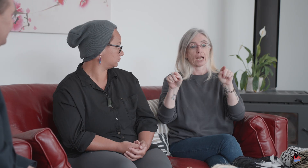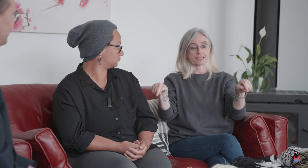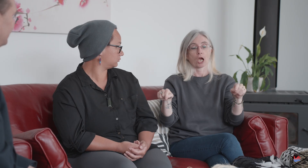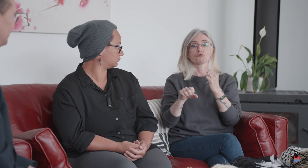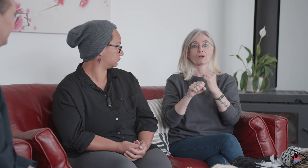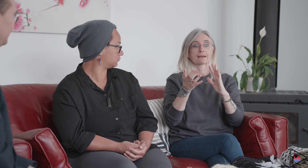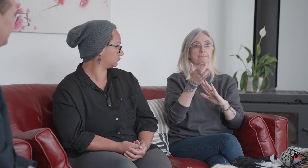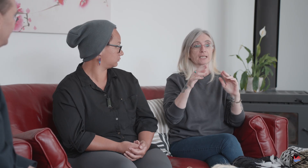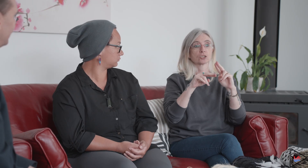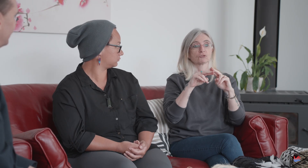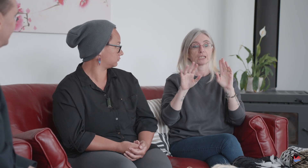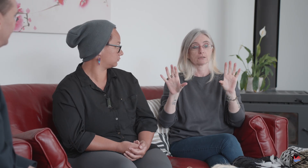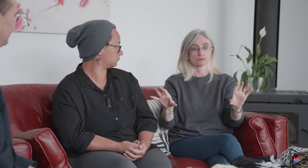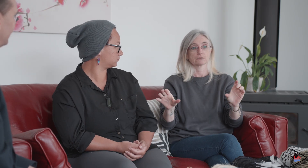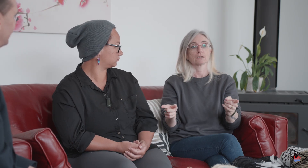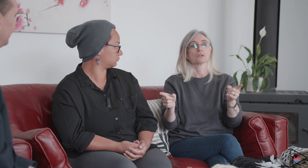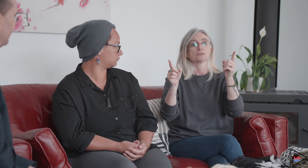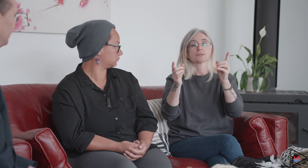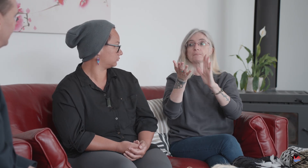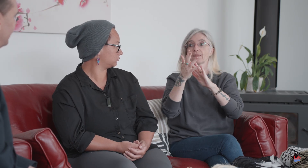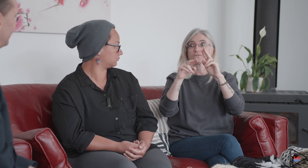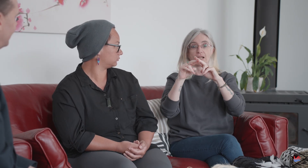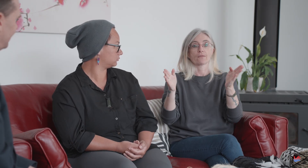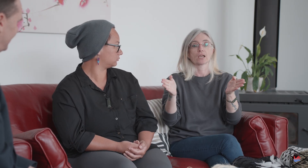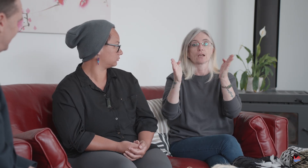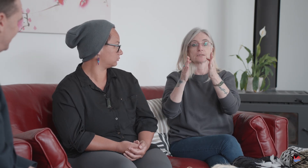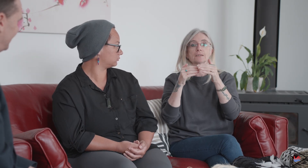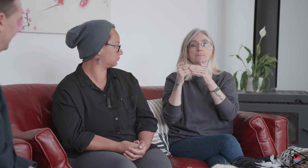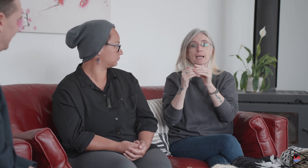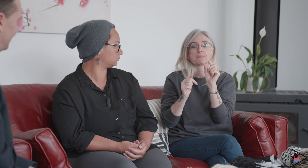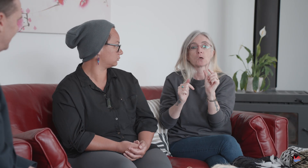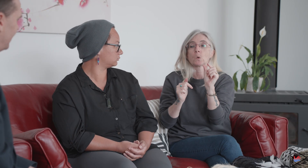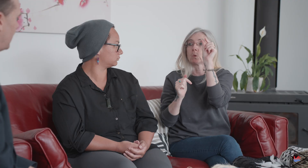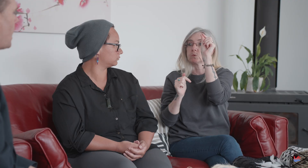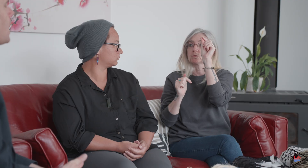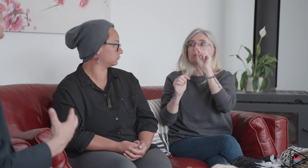if you've got a flax bush, the outside leaves are called grandparents. The slightly inner ones